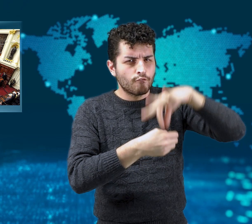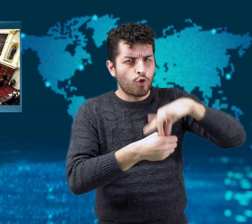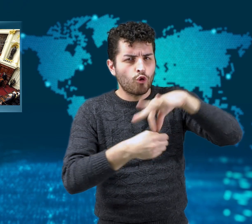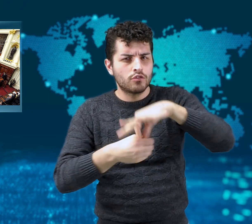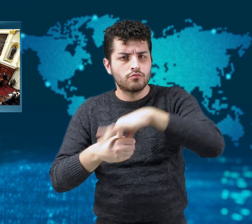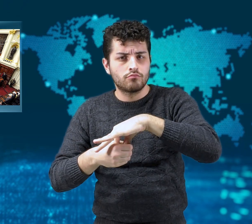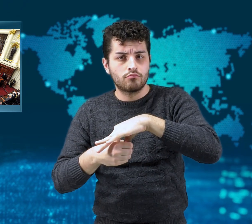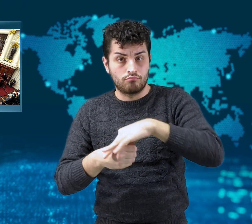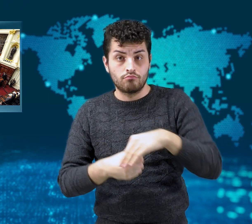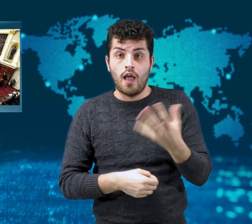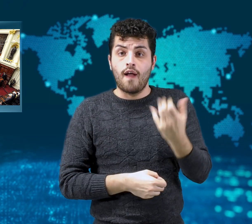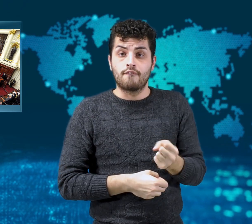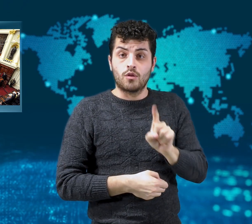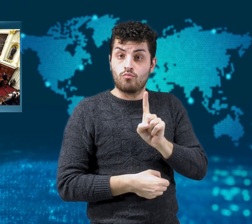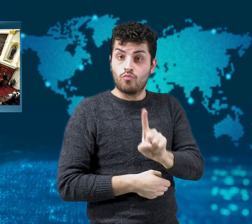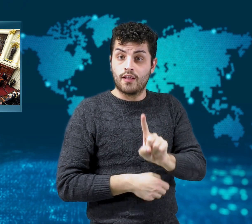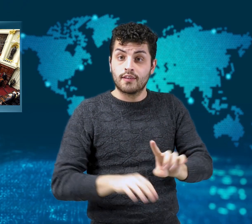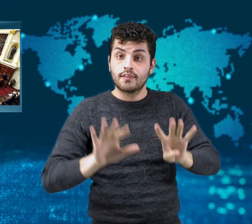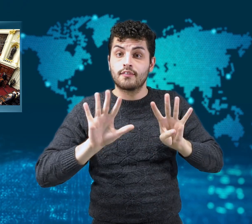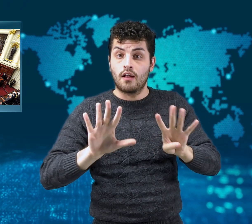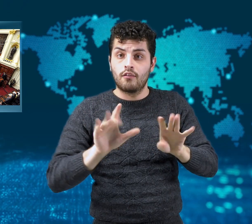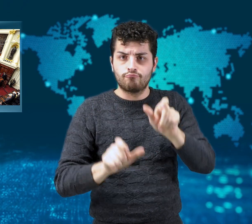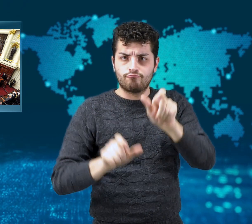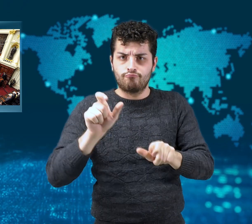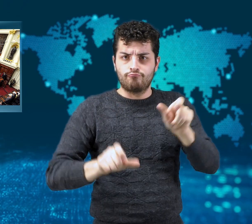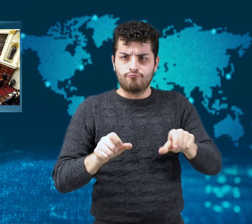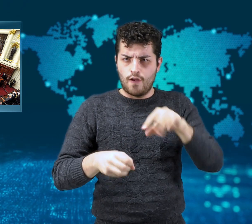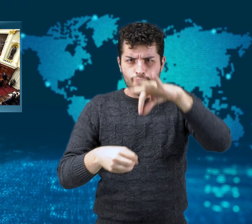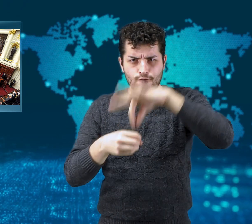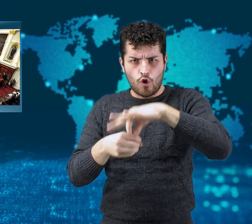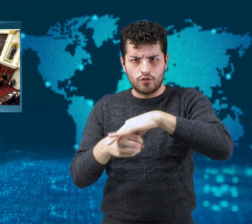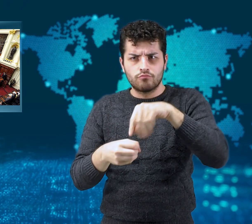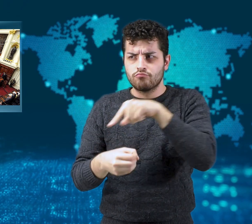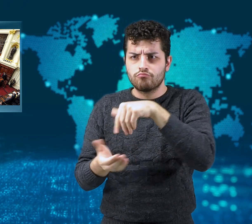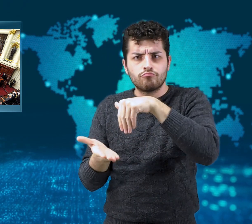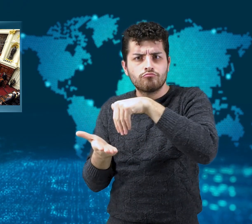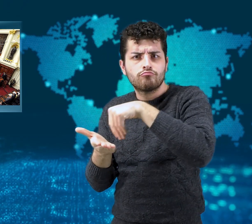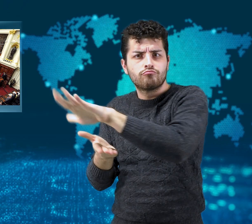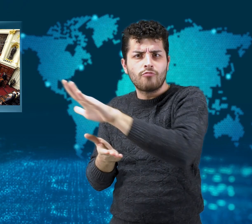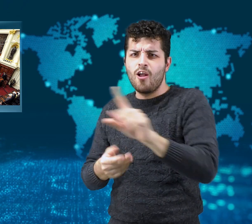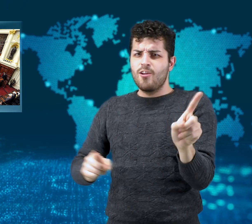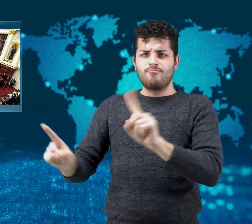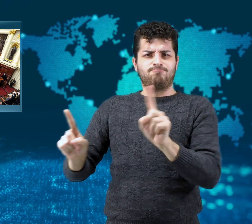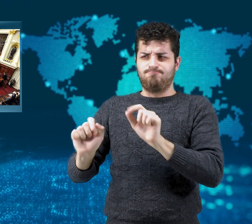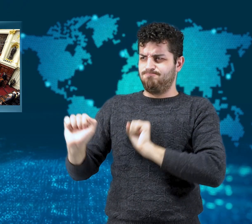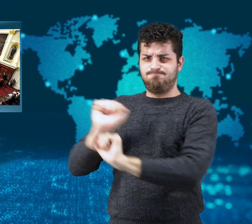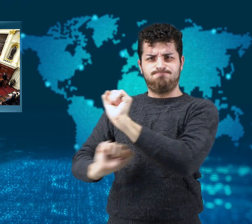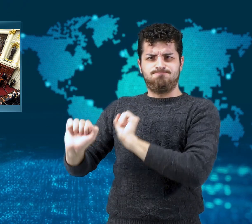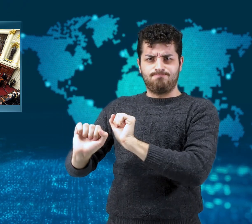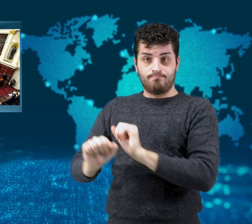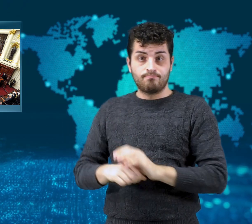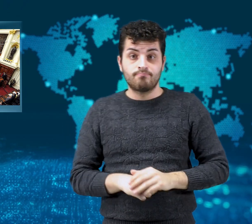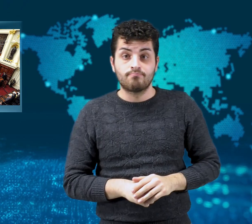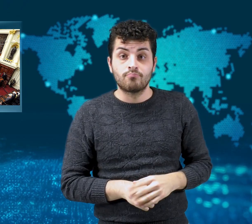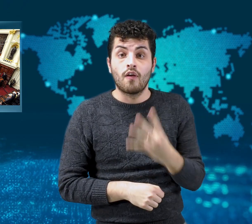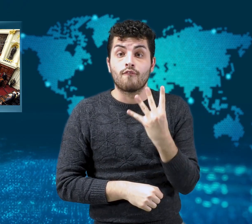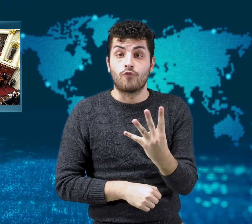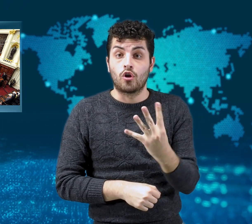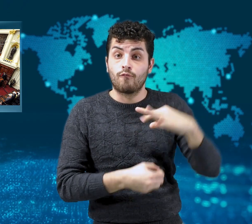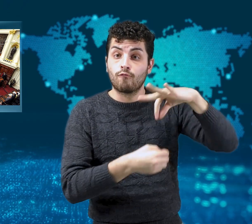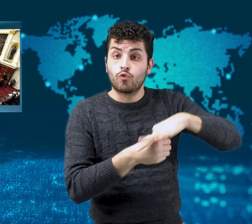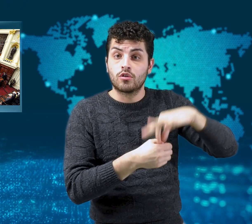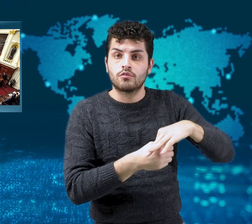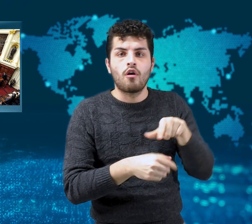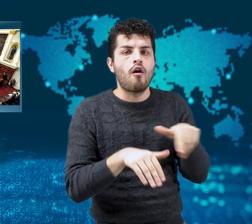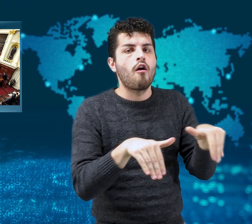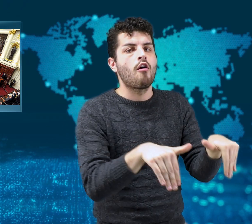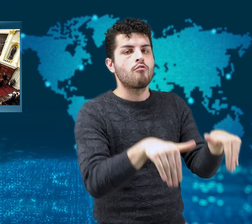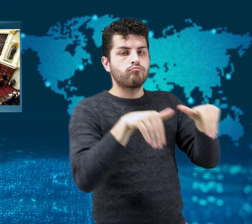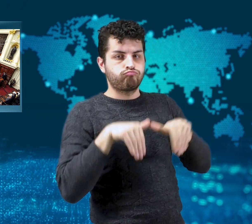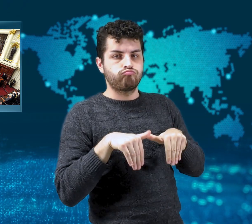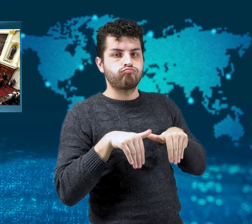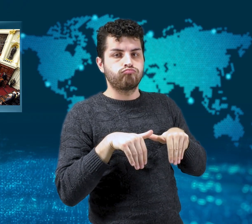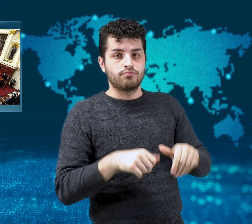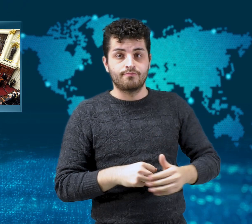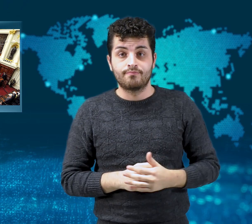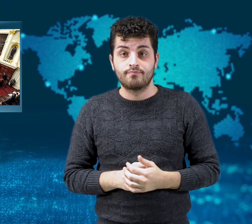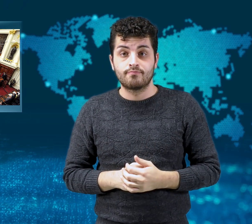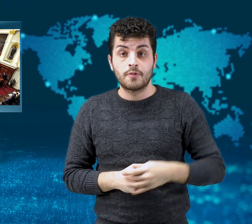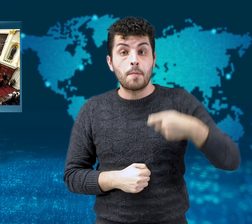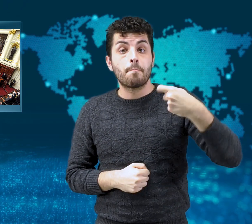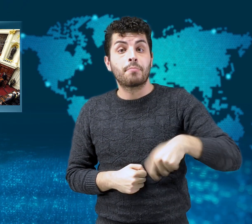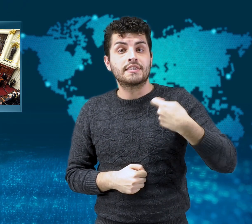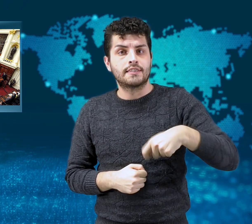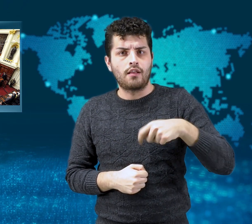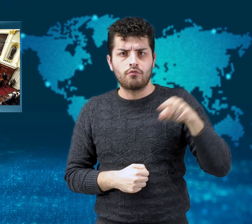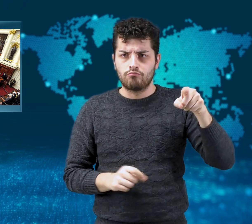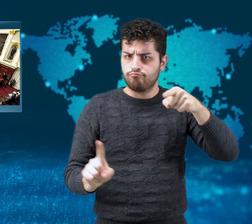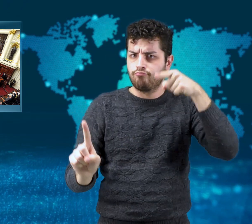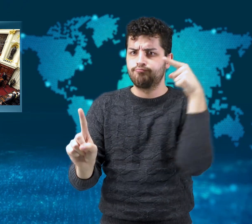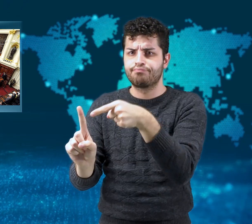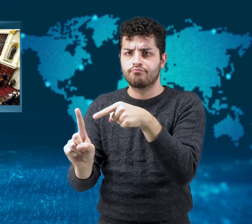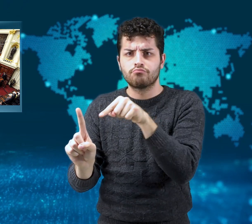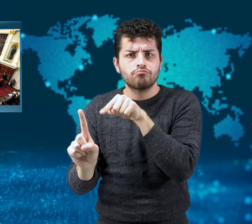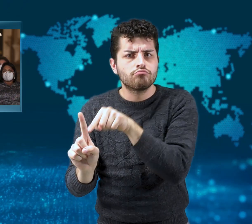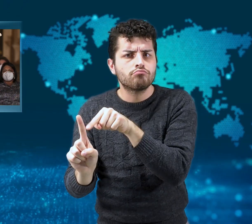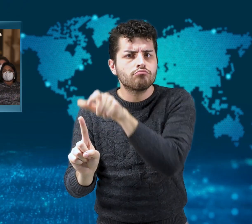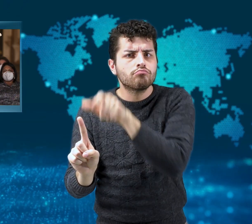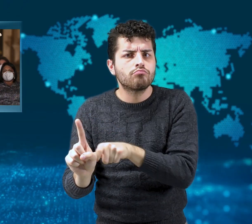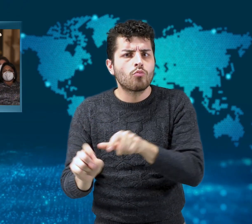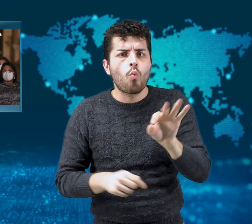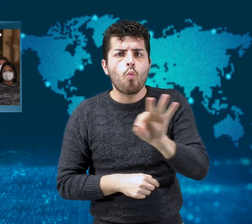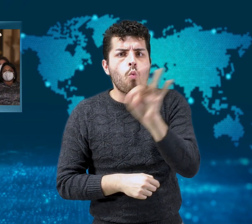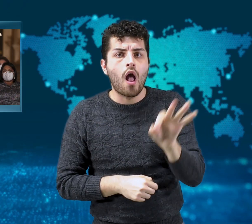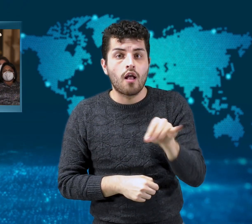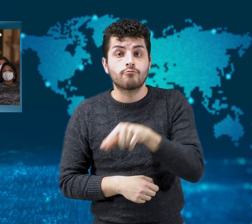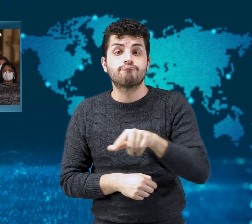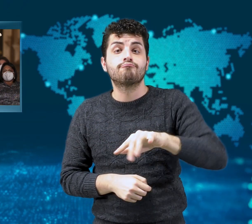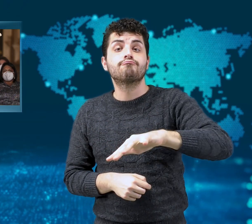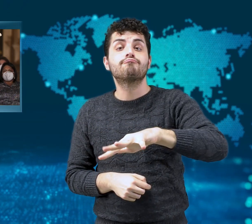The President faced allegations of taking bribes totaling 2.3 million soles ($640,000 USD).